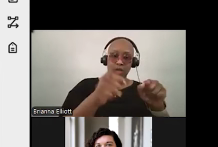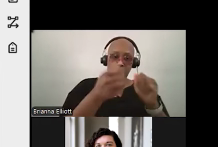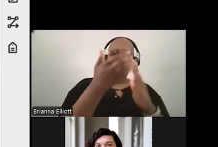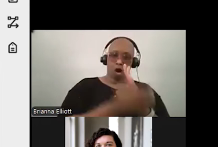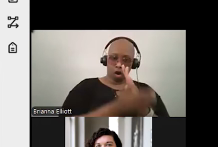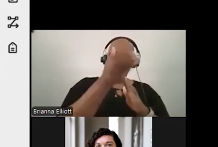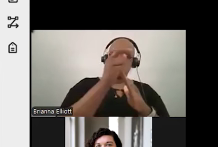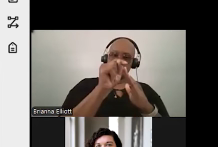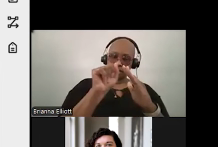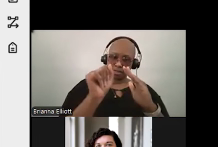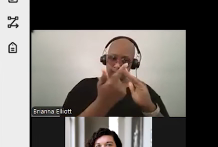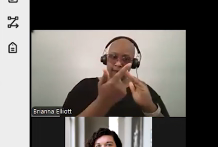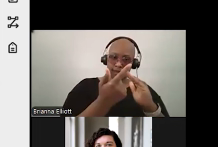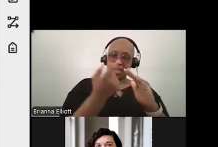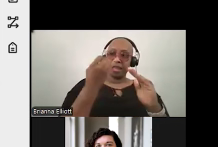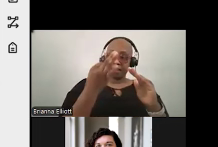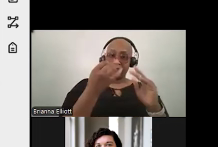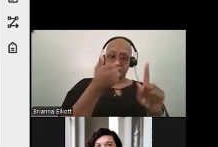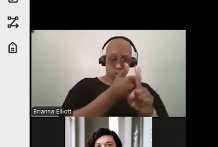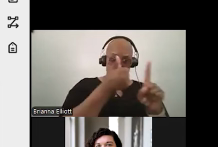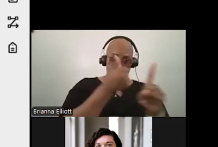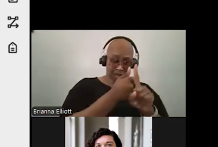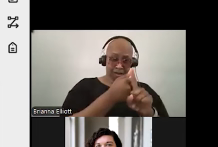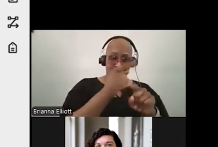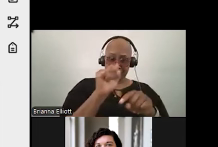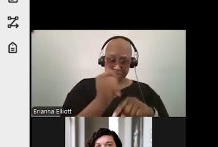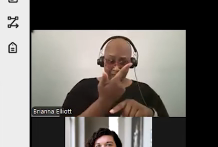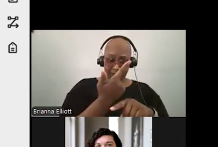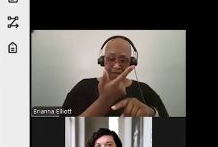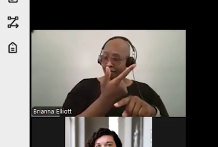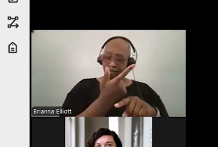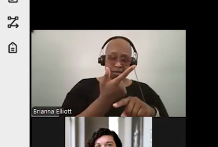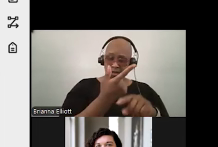it would be awful. So, when we have any particular issue, and again, in this particular software,